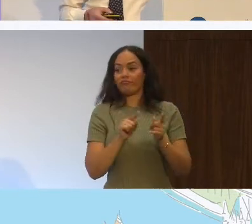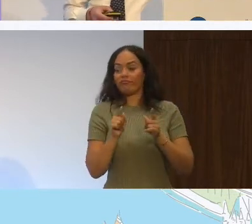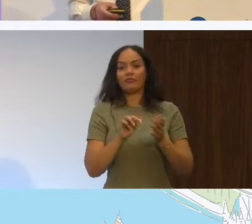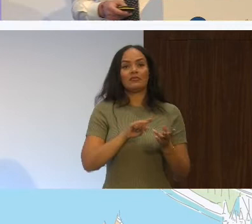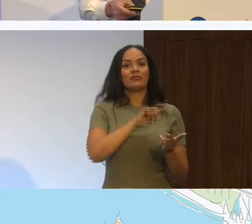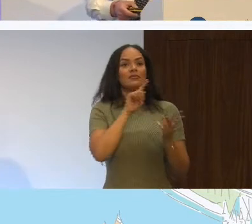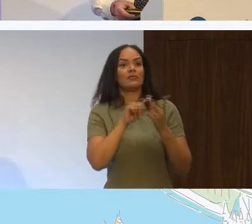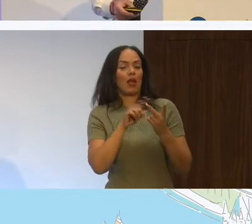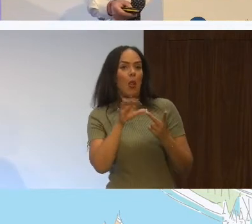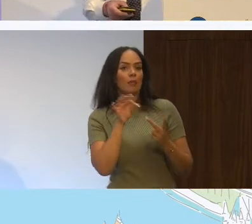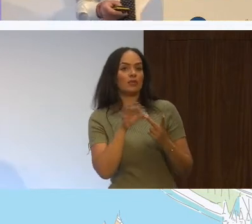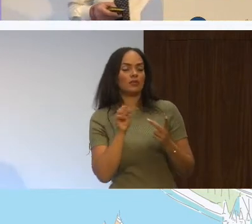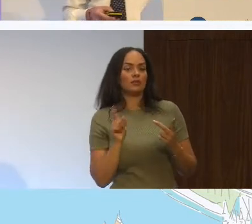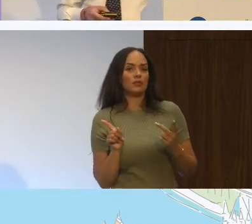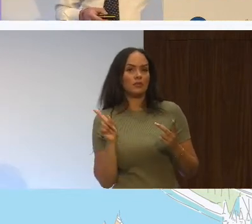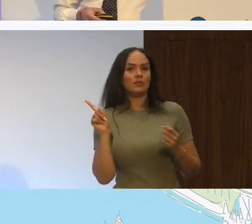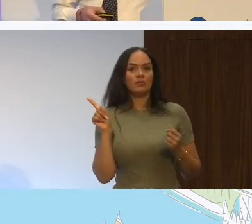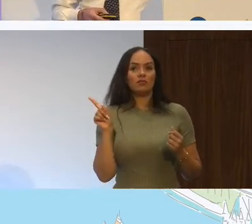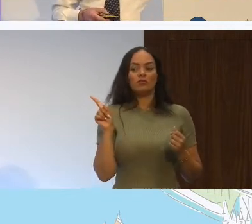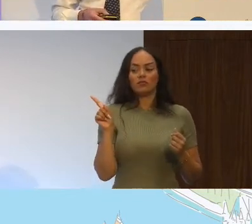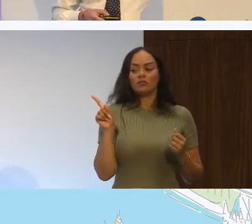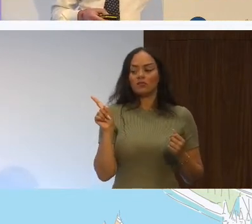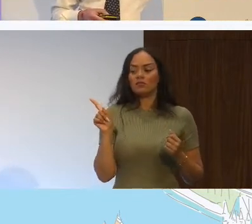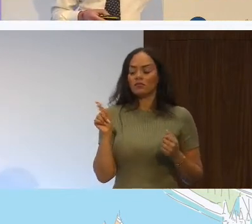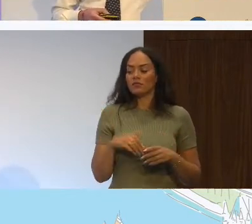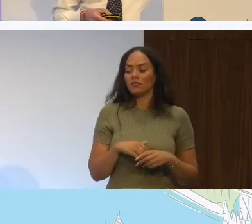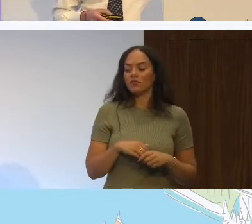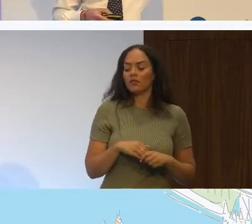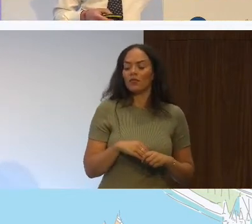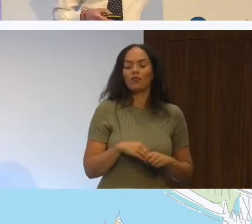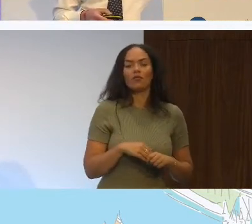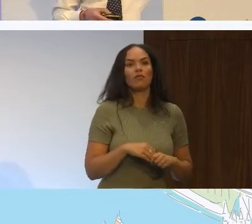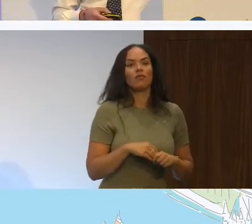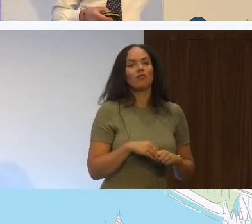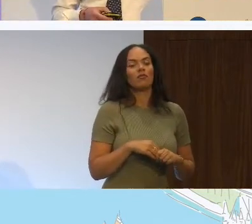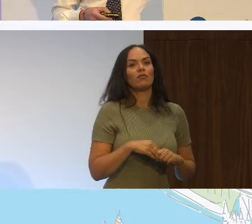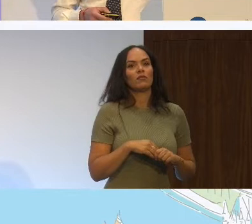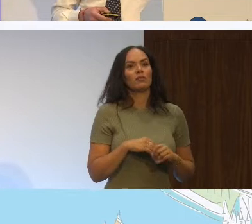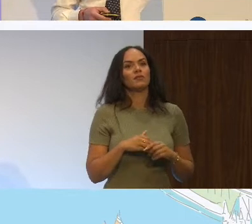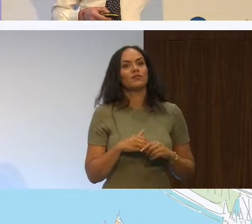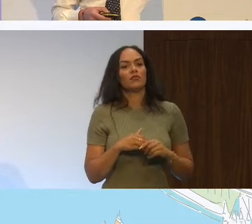And I think that every acute neurologist friend, if you have a patient on the ward who's got a difficult migraine